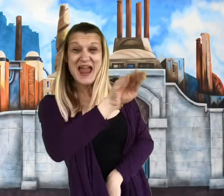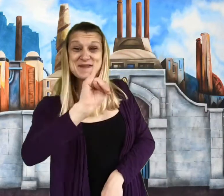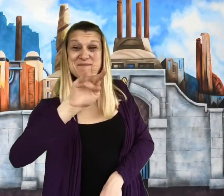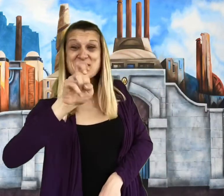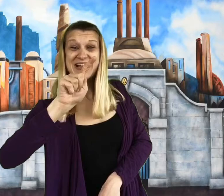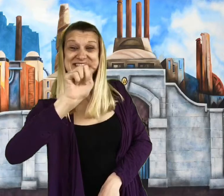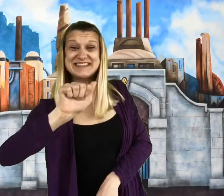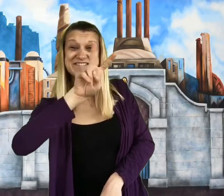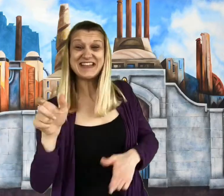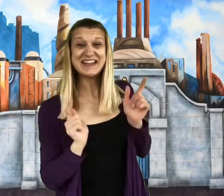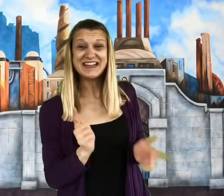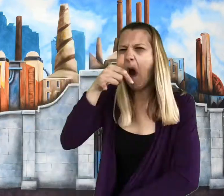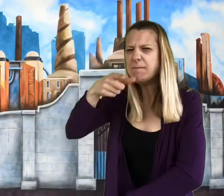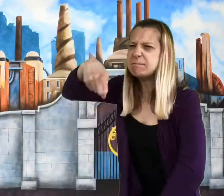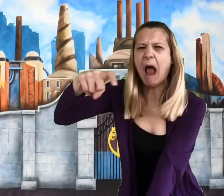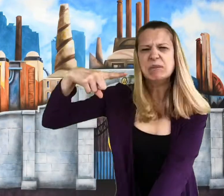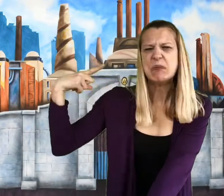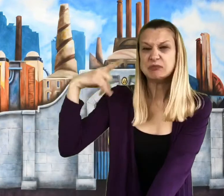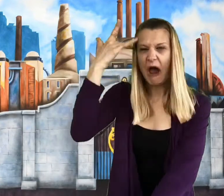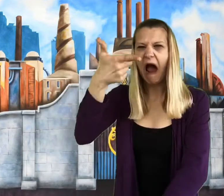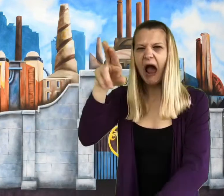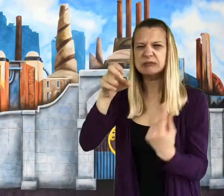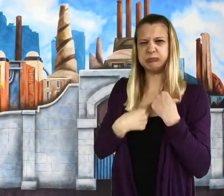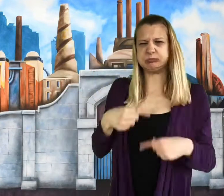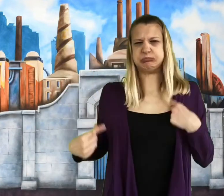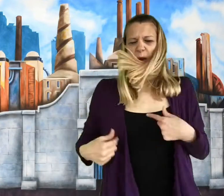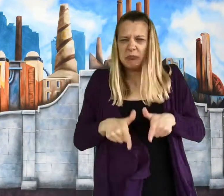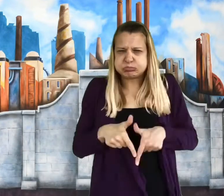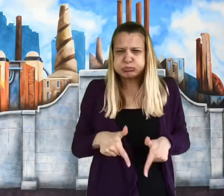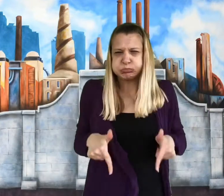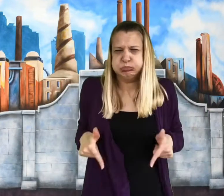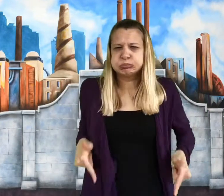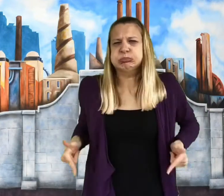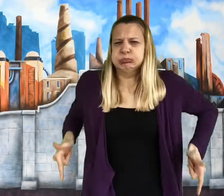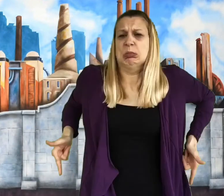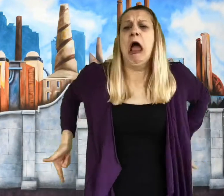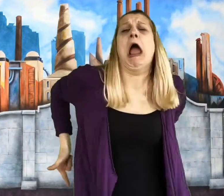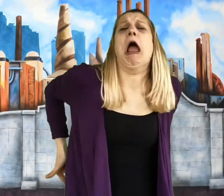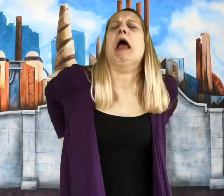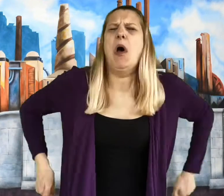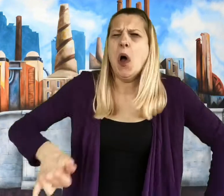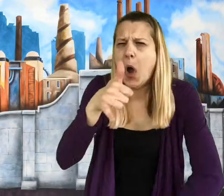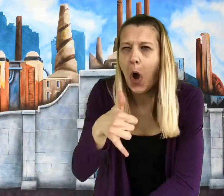"That’s Mike Teavee!" "He must be crazy! Look at all those toy pistols he’s got hanging all over him!"